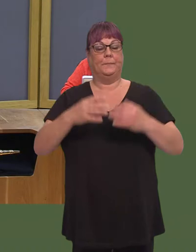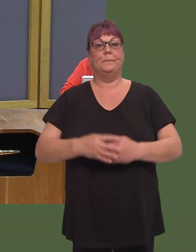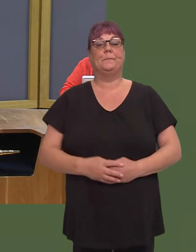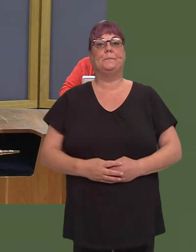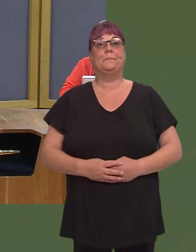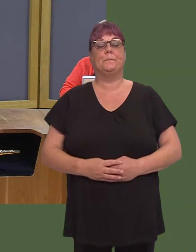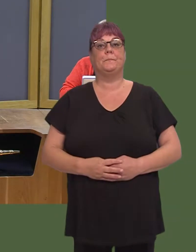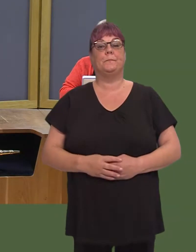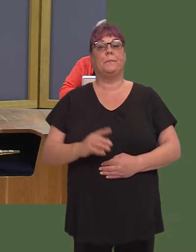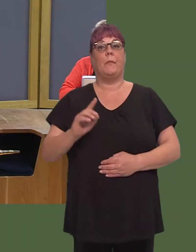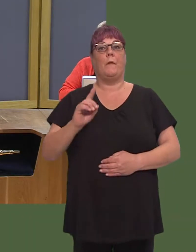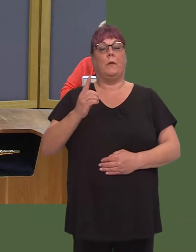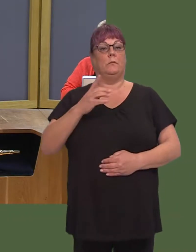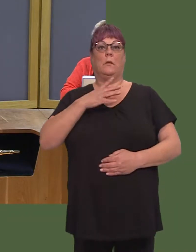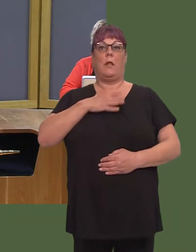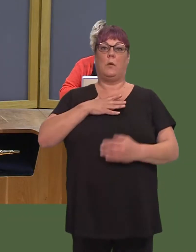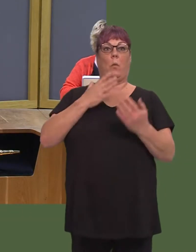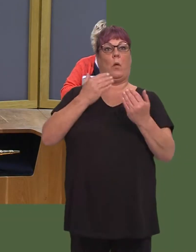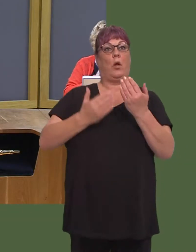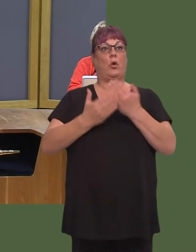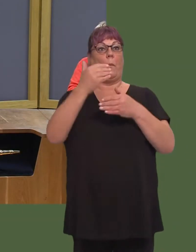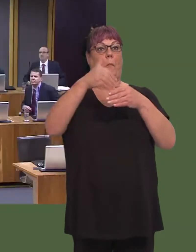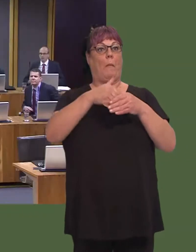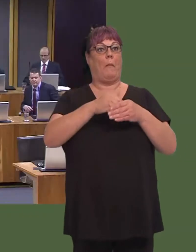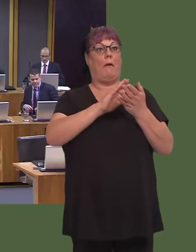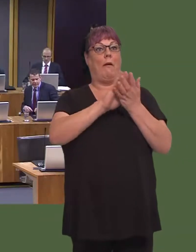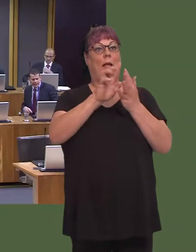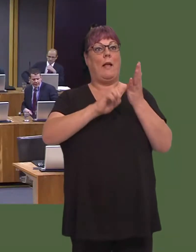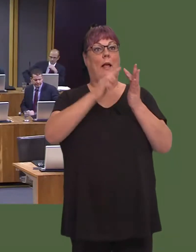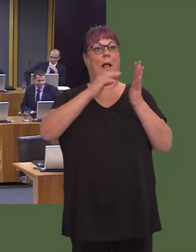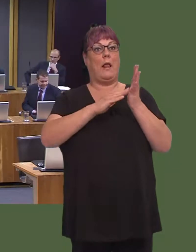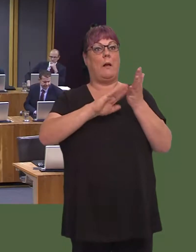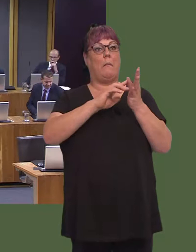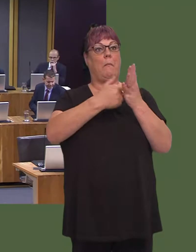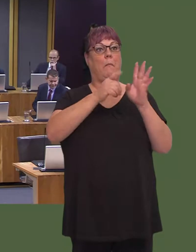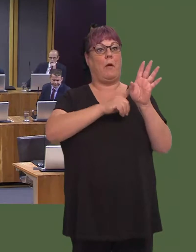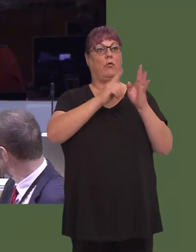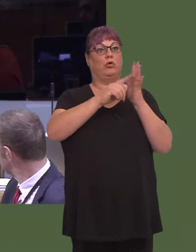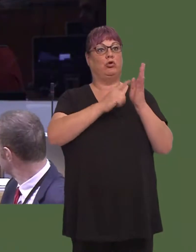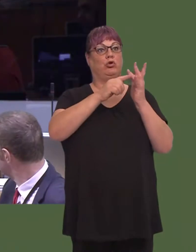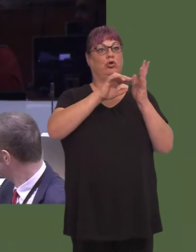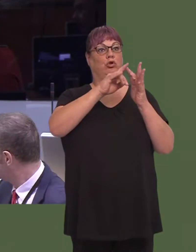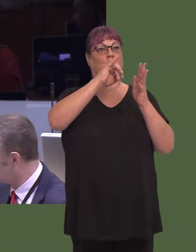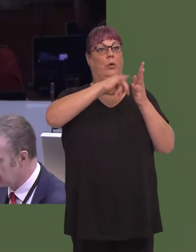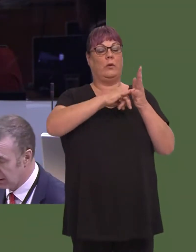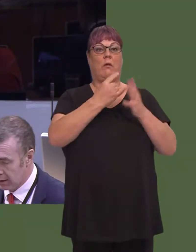The first item on our agenda this afternoon is questions to the First Minister. Question